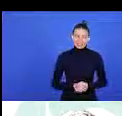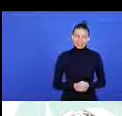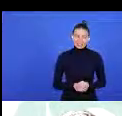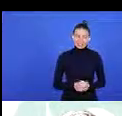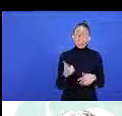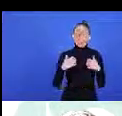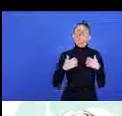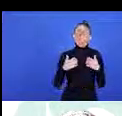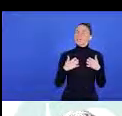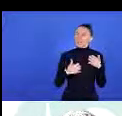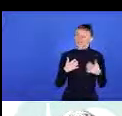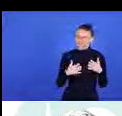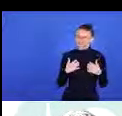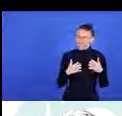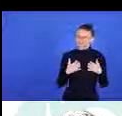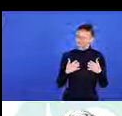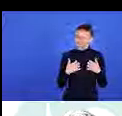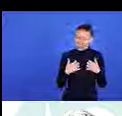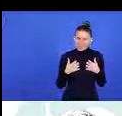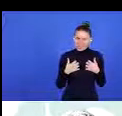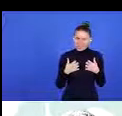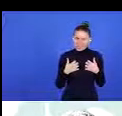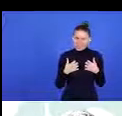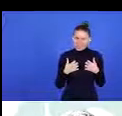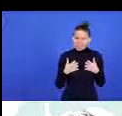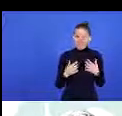in our clinic. It's always interesting to